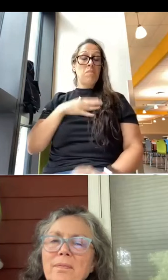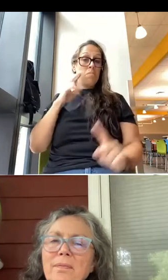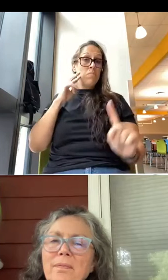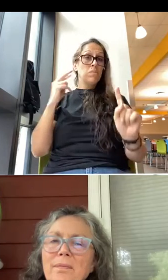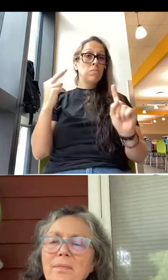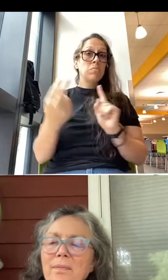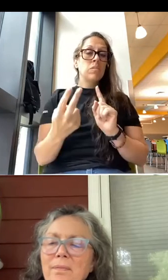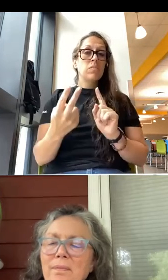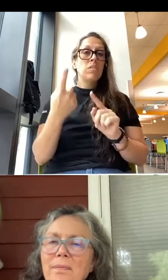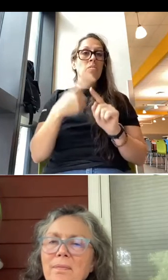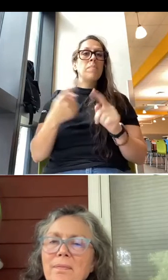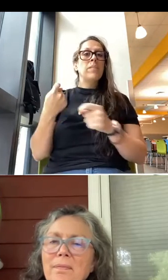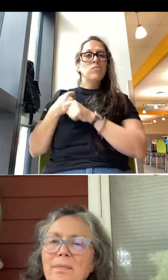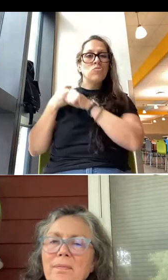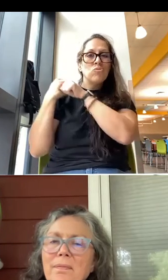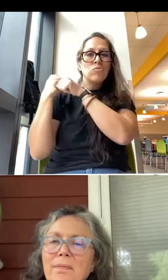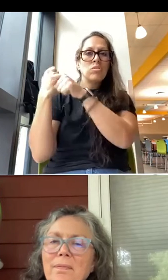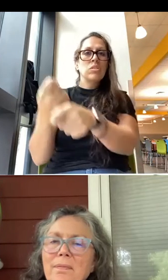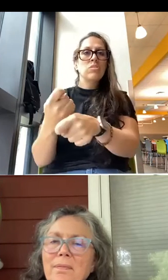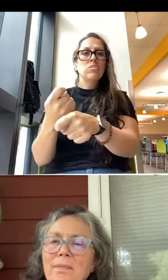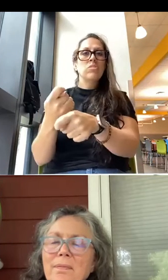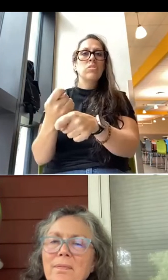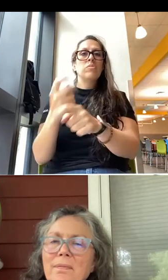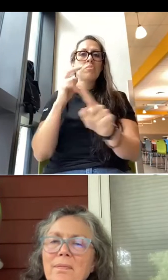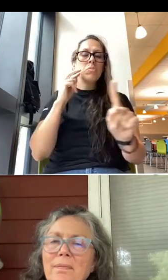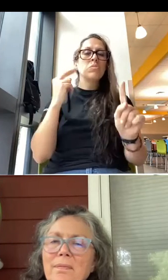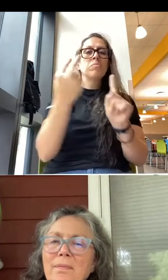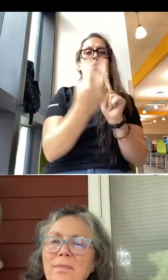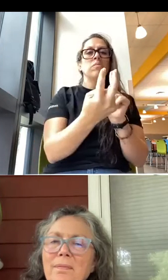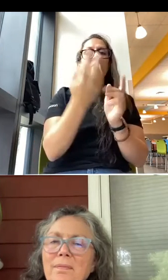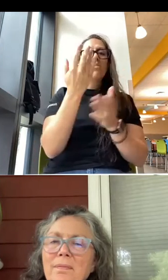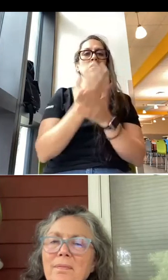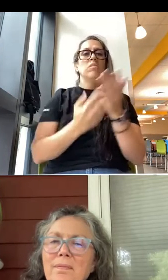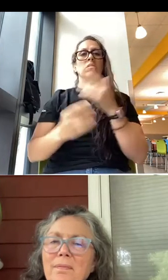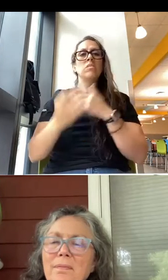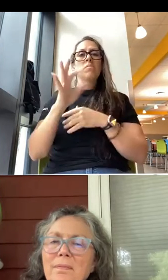traditionally-- from the the perspective of some of the people of East Aasia,